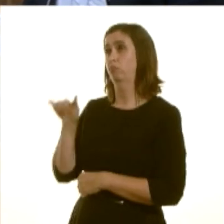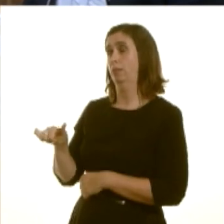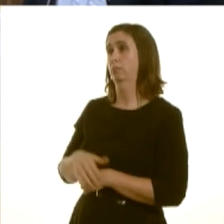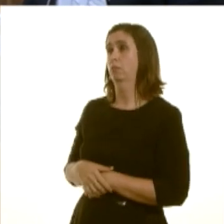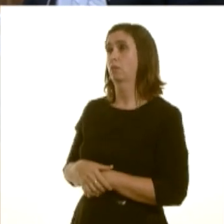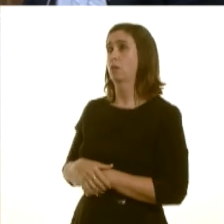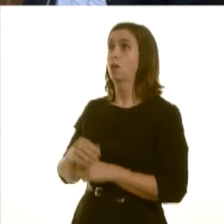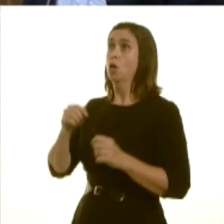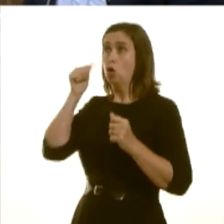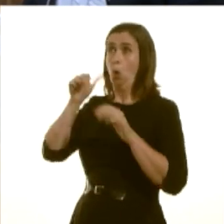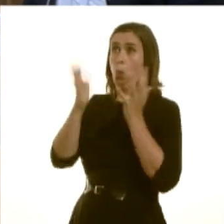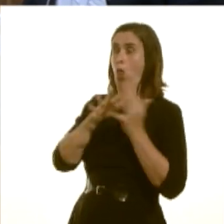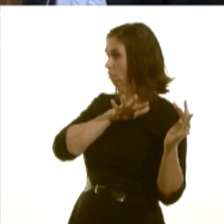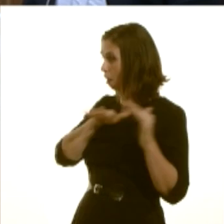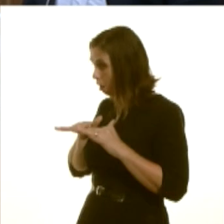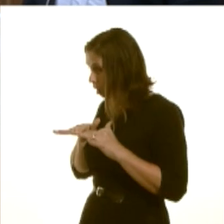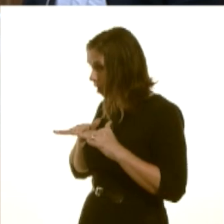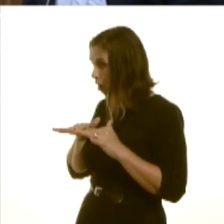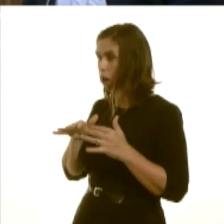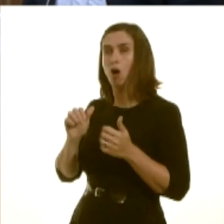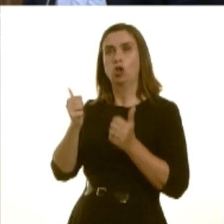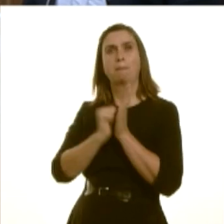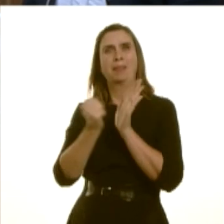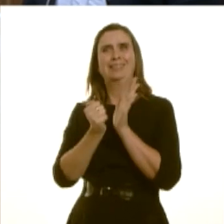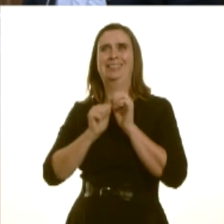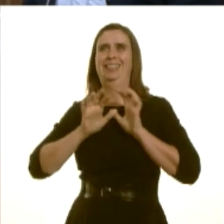much is true. I was very pleased with the publicity that was generated. I look forward